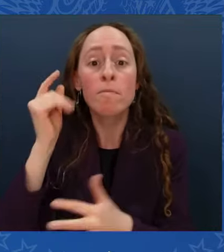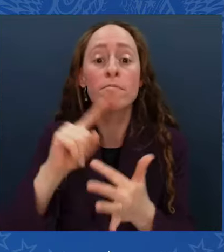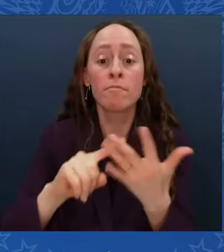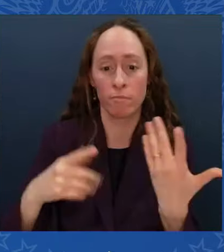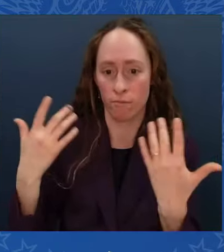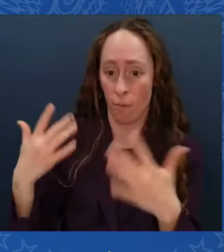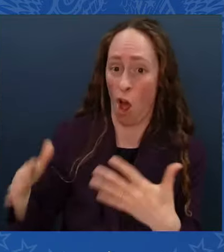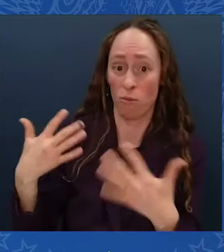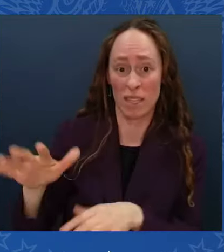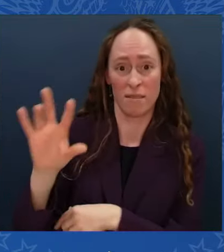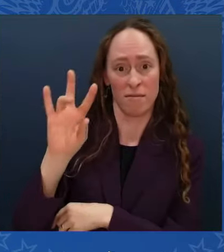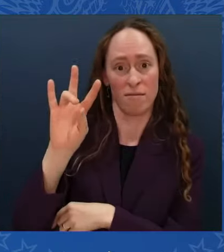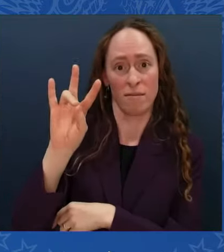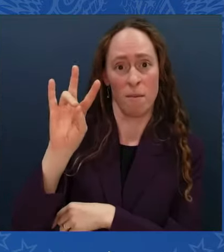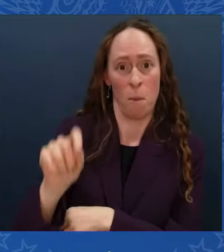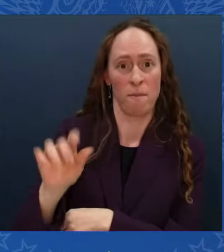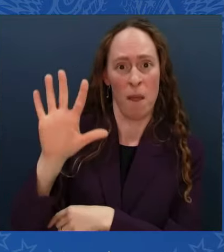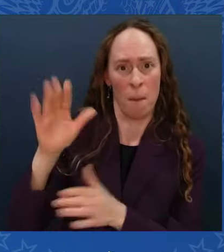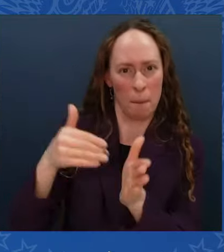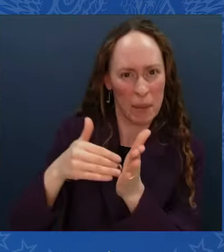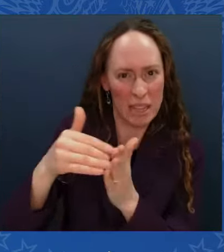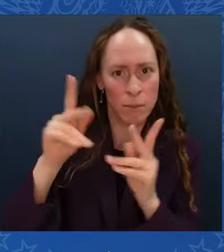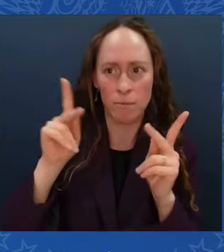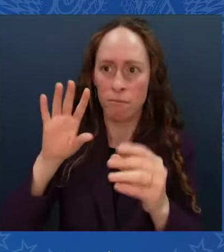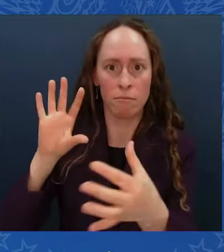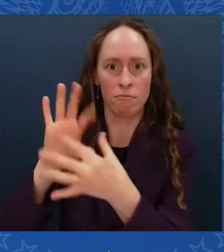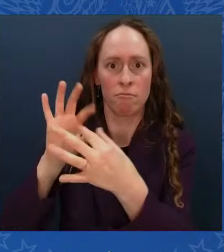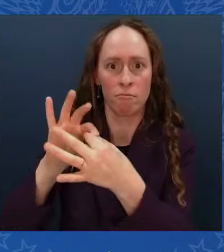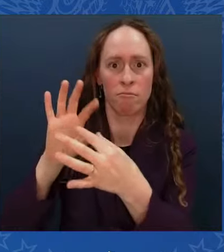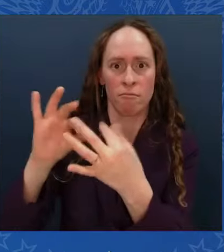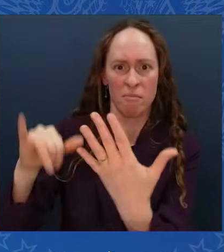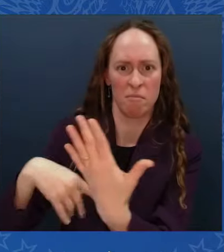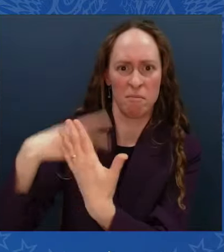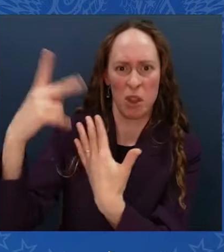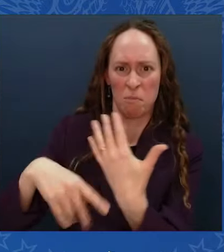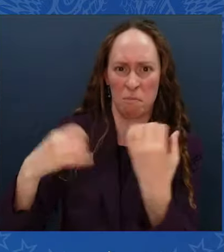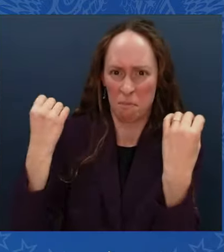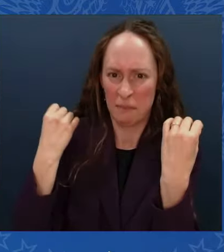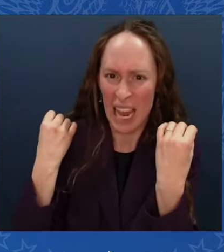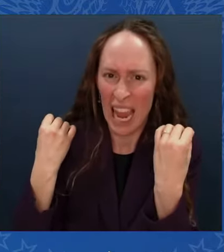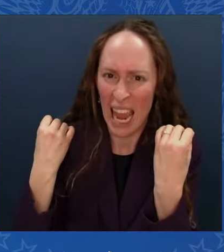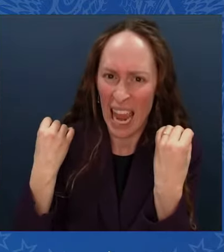had their monthly payments drop to zero if they're living paycheck to paycheck, below a certain level.